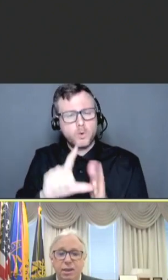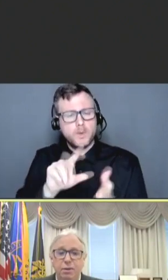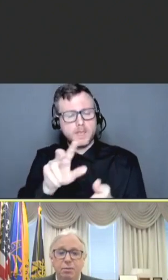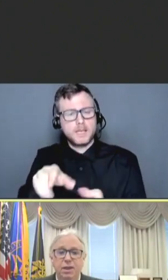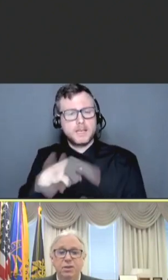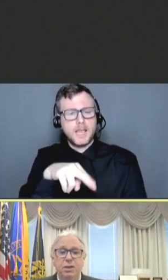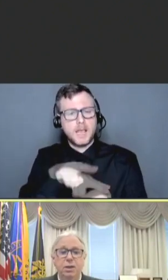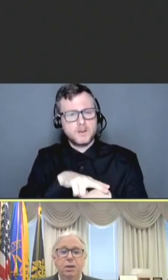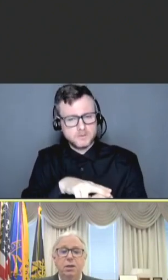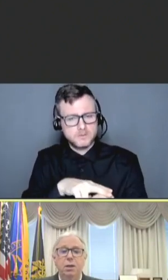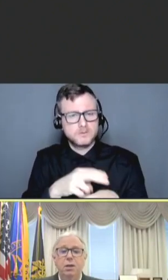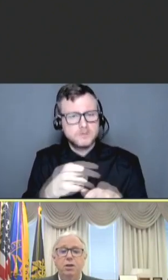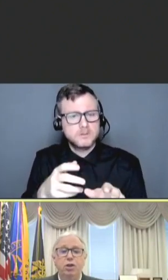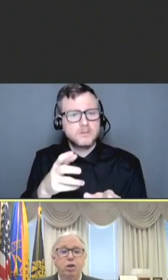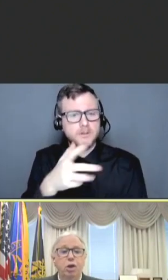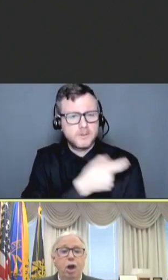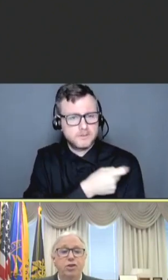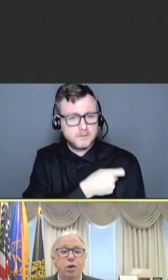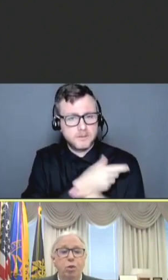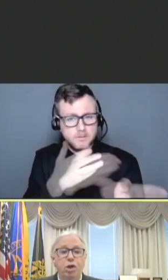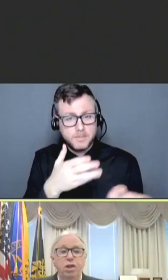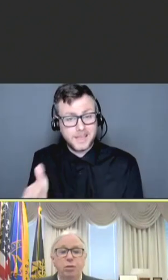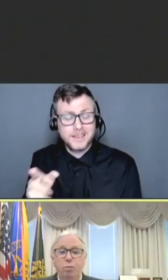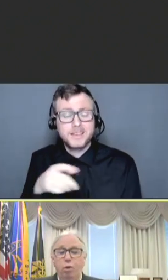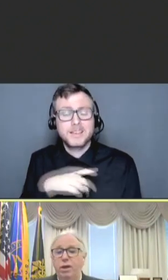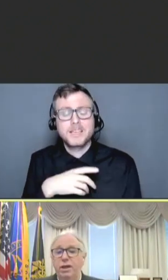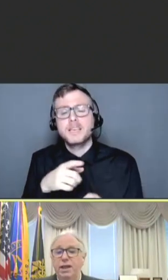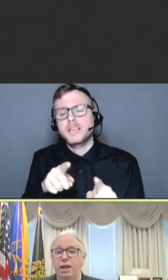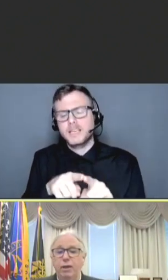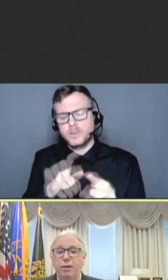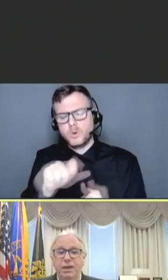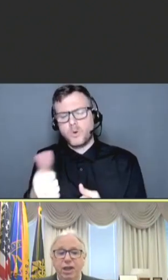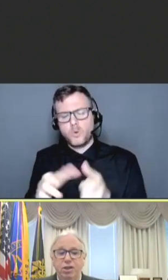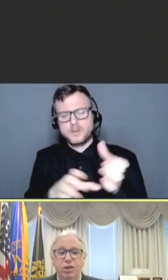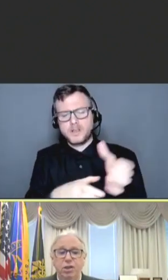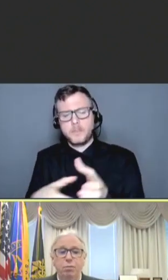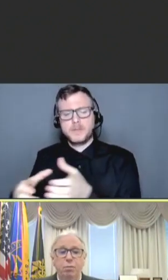subcommittees. Dr. Cooke also worked in the report containing recommendations on